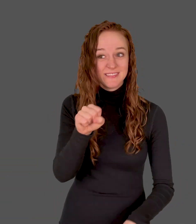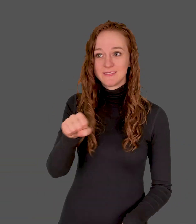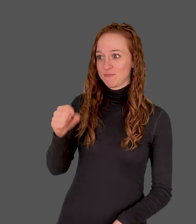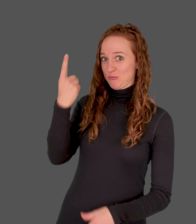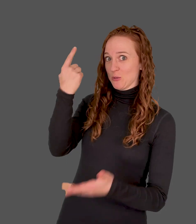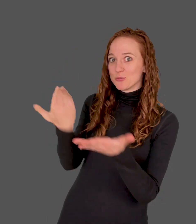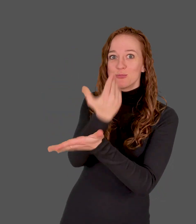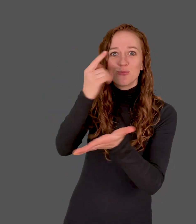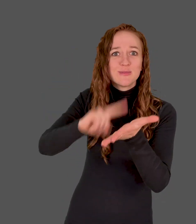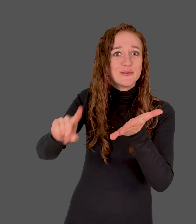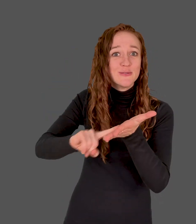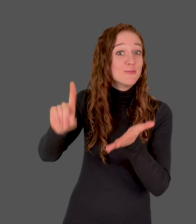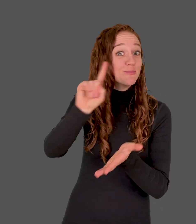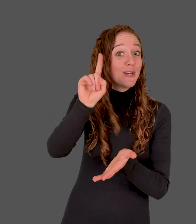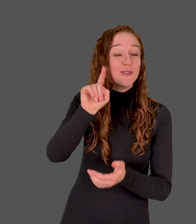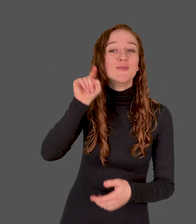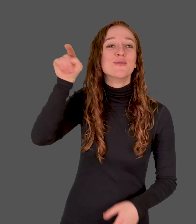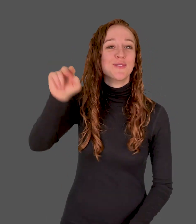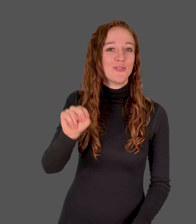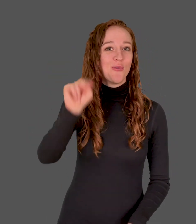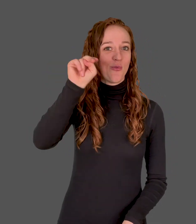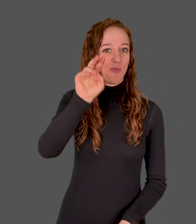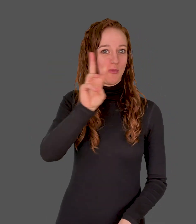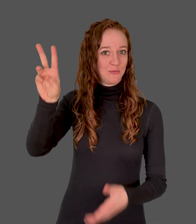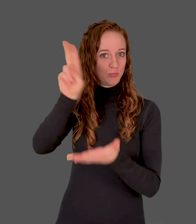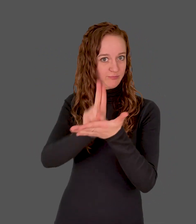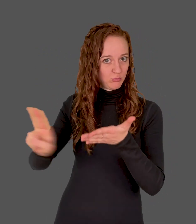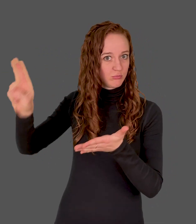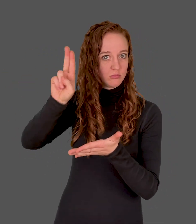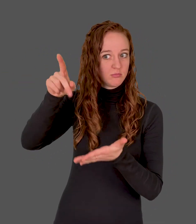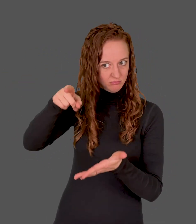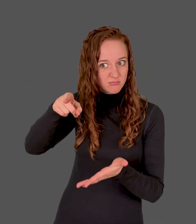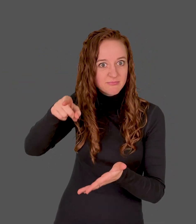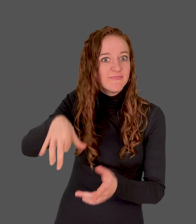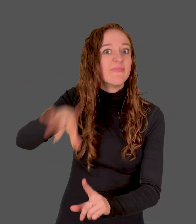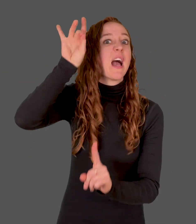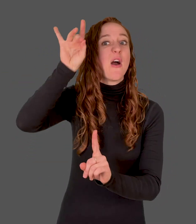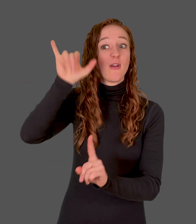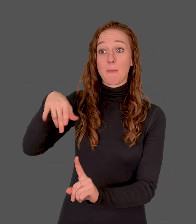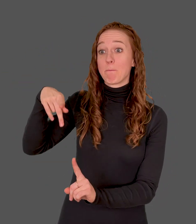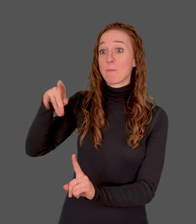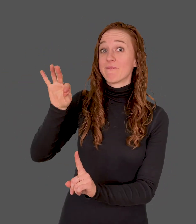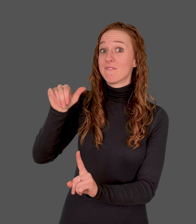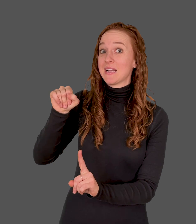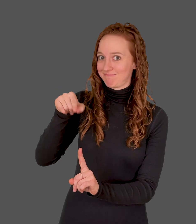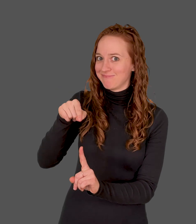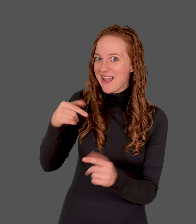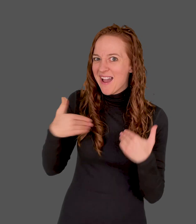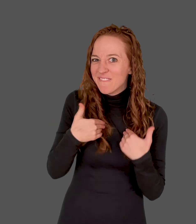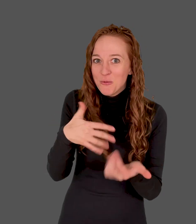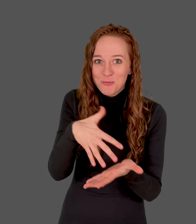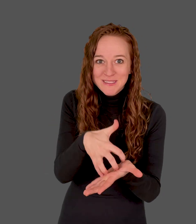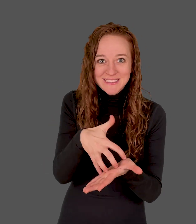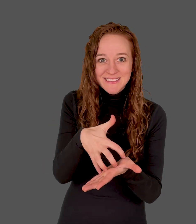New research at Northwestern University found PFAS’s weakness…